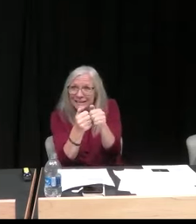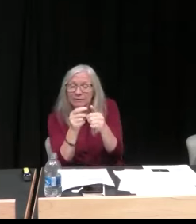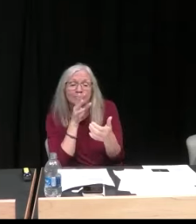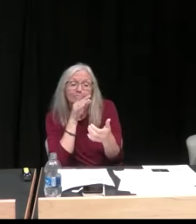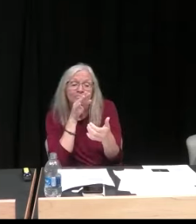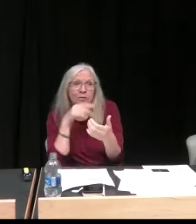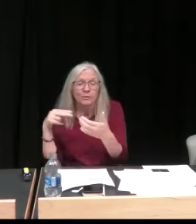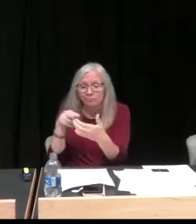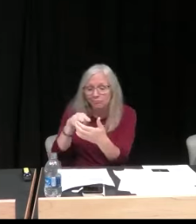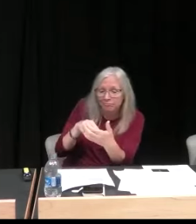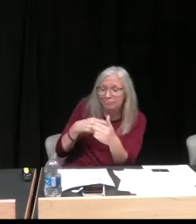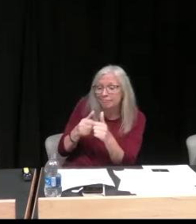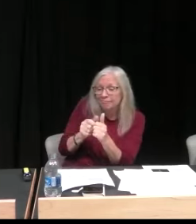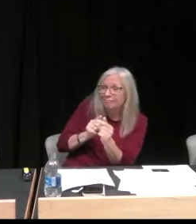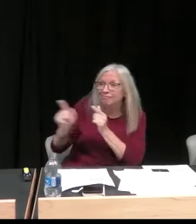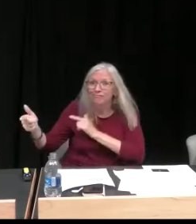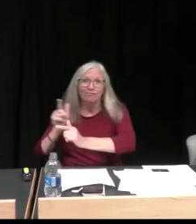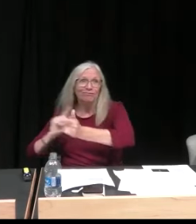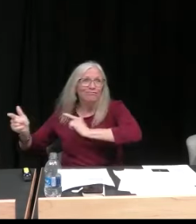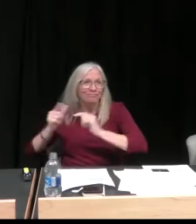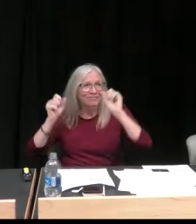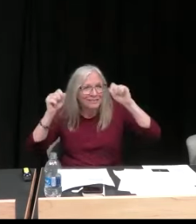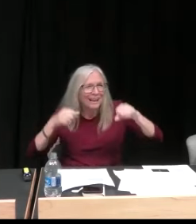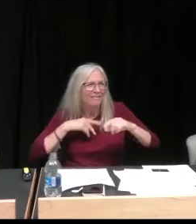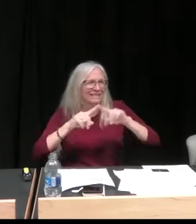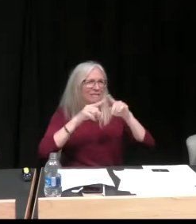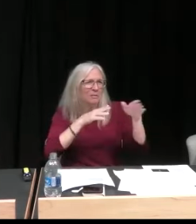we're so welcoming like there's different technologies that we can use to even carry